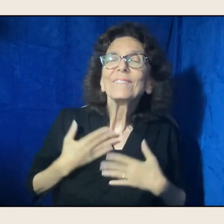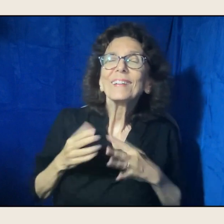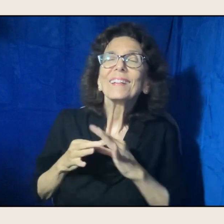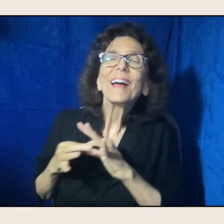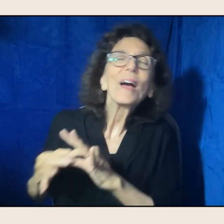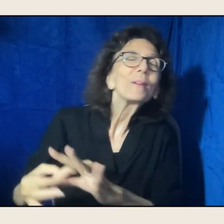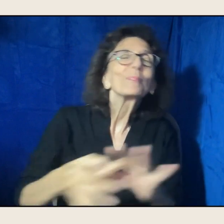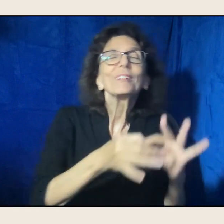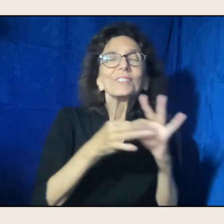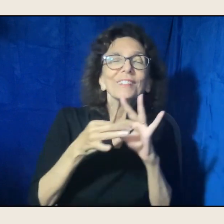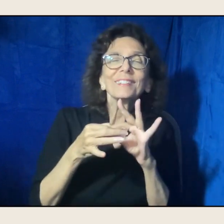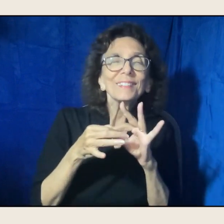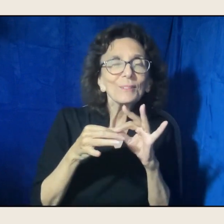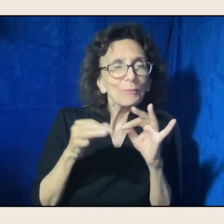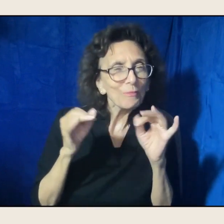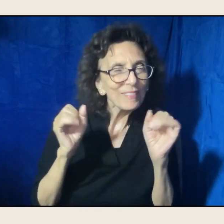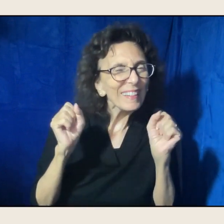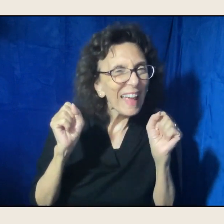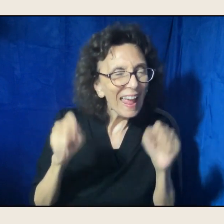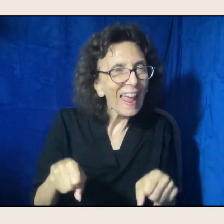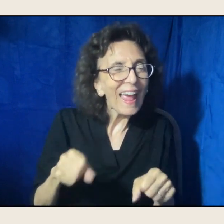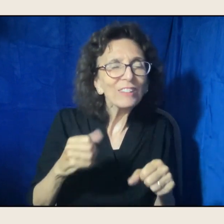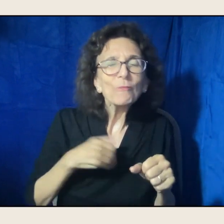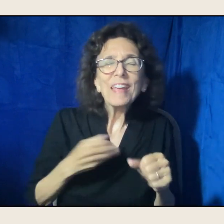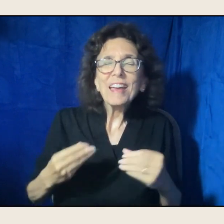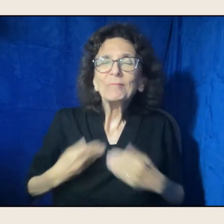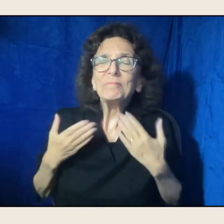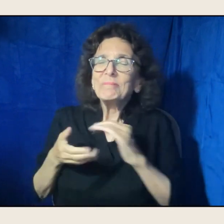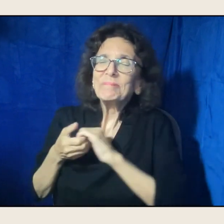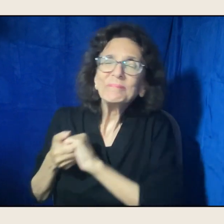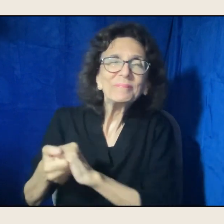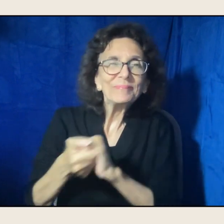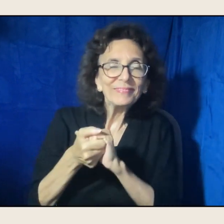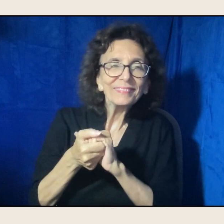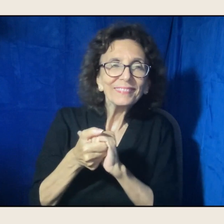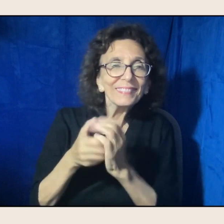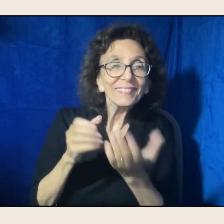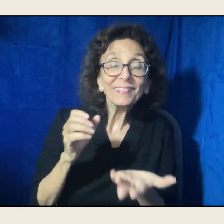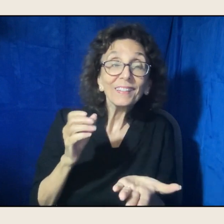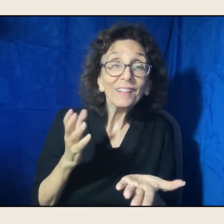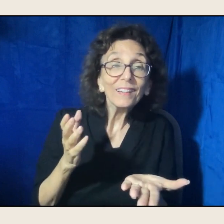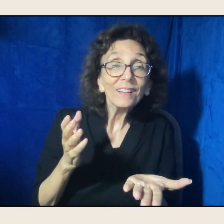I think that's something that even within the kind of day-to-day routines of our work, right?